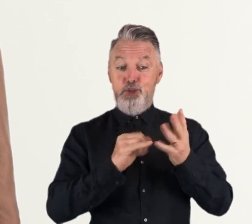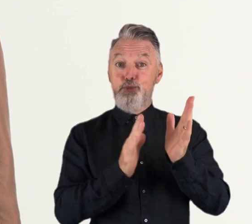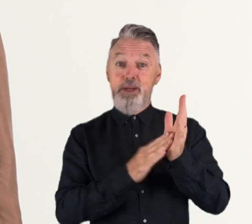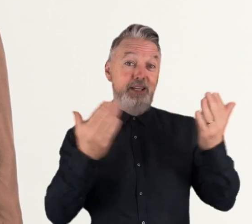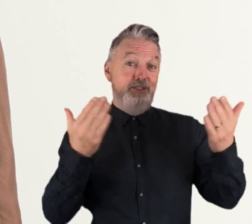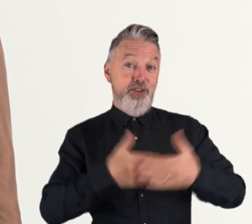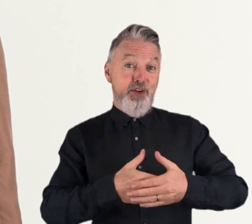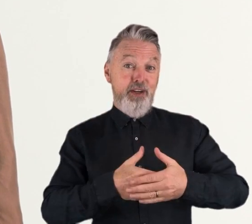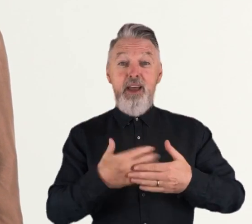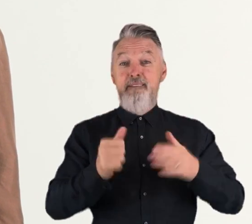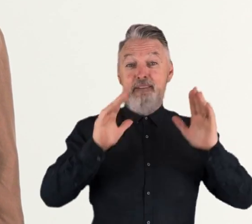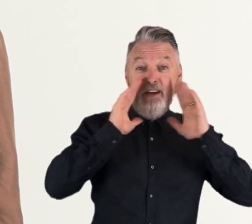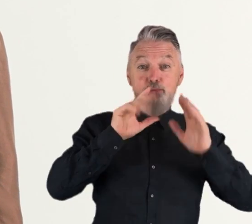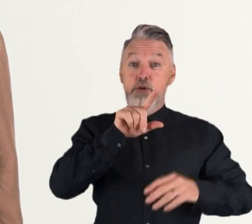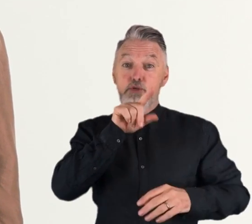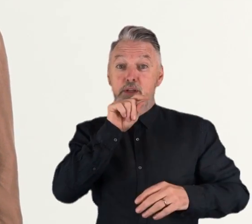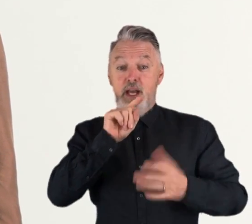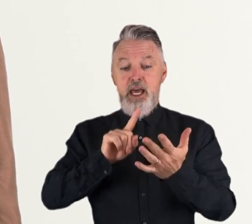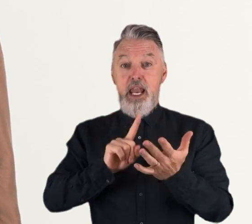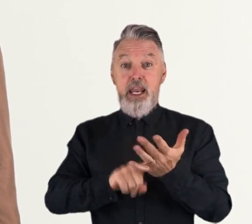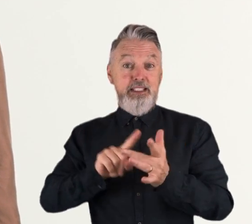we're on facebook, twitter and LinkedIn And please use the handle